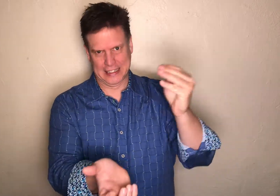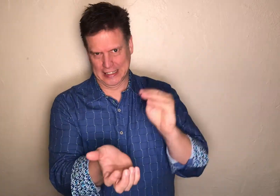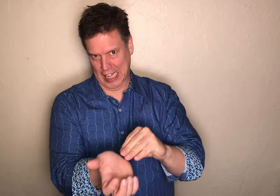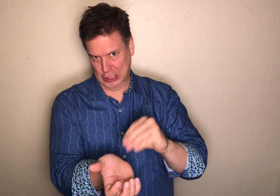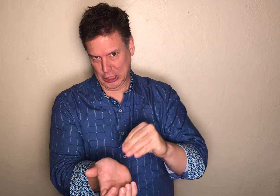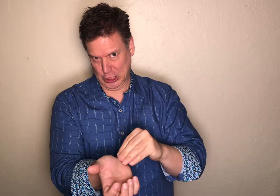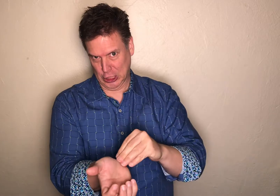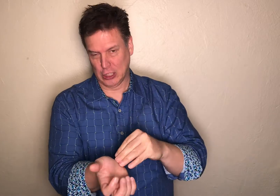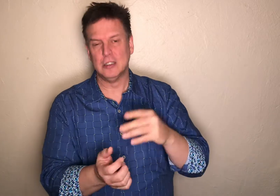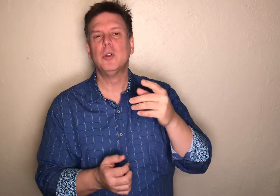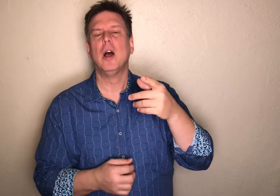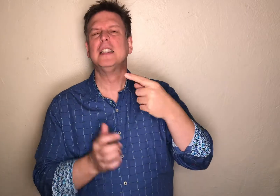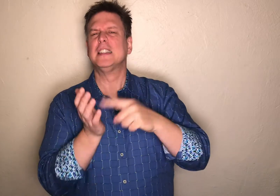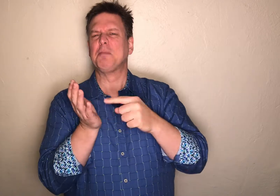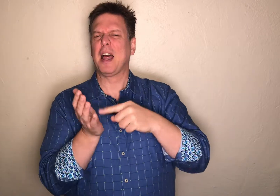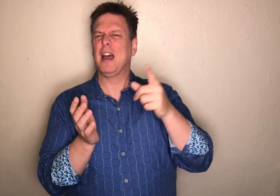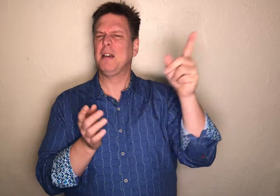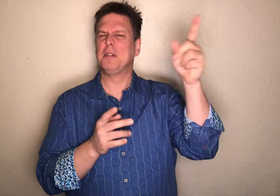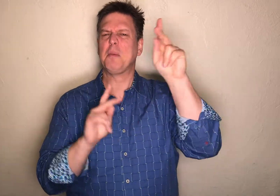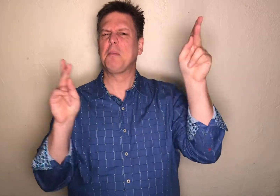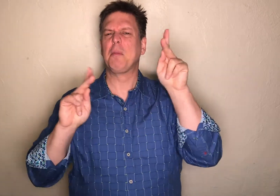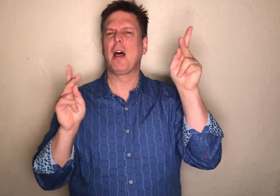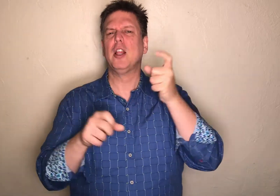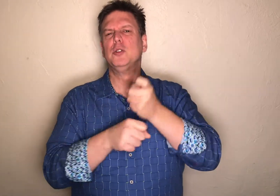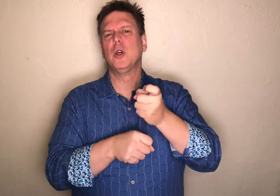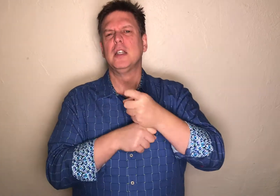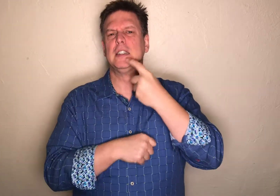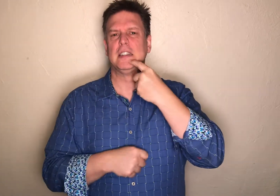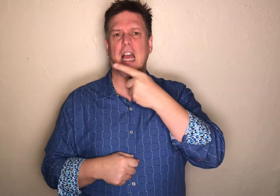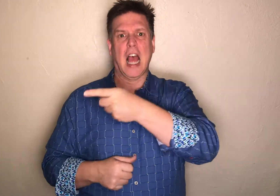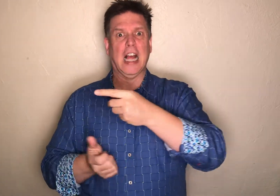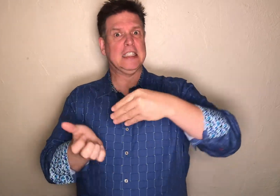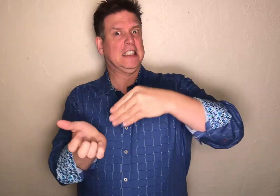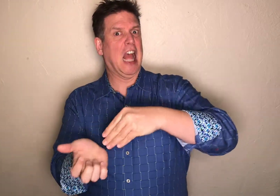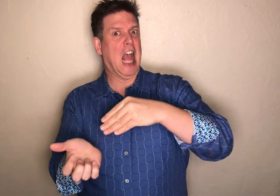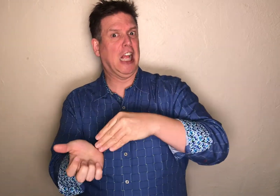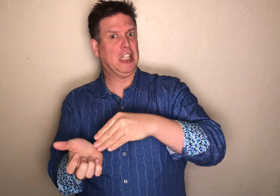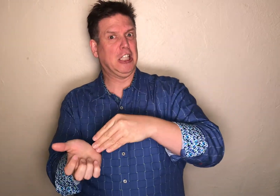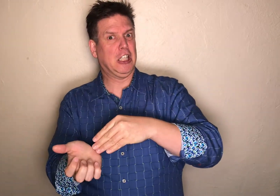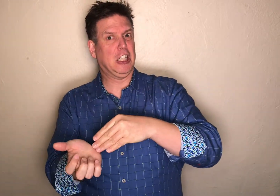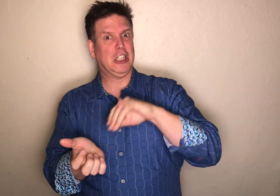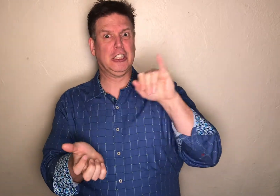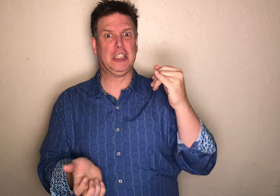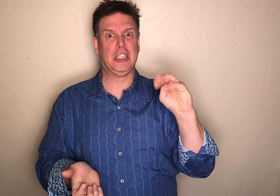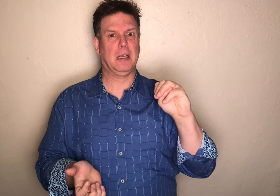see a doctor! Sometimes people joke and use this sign